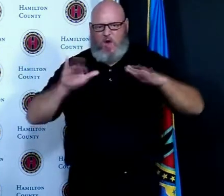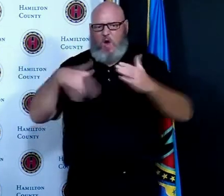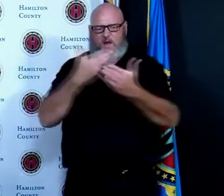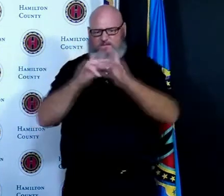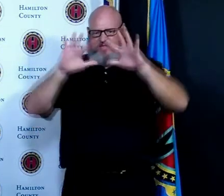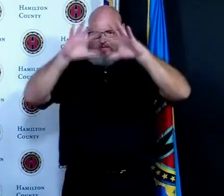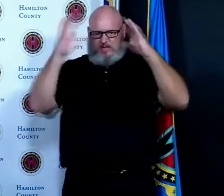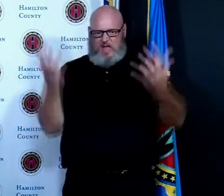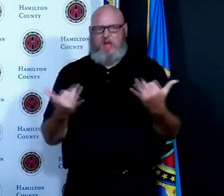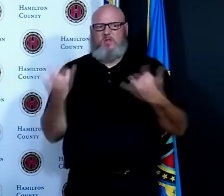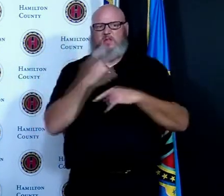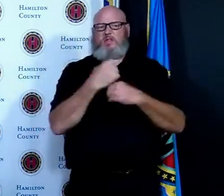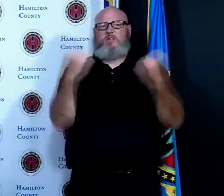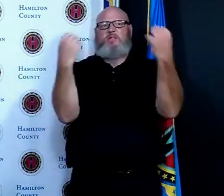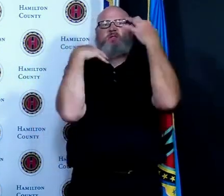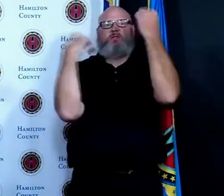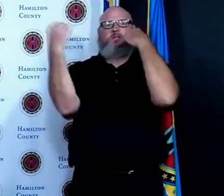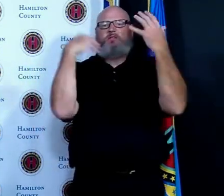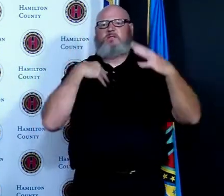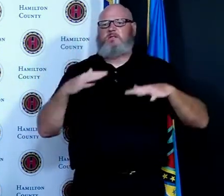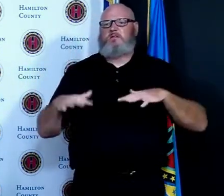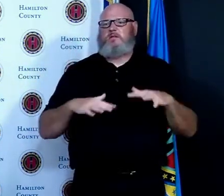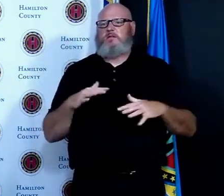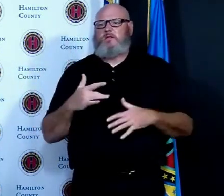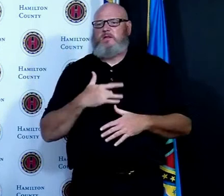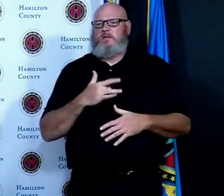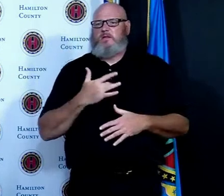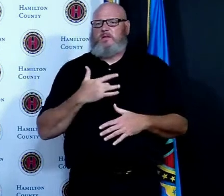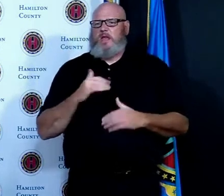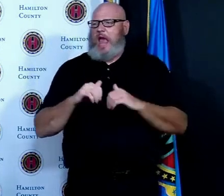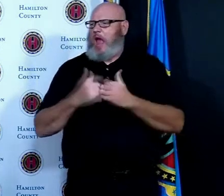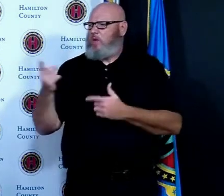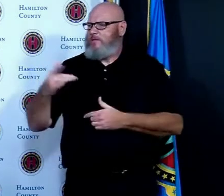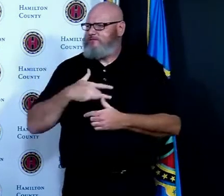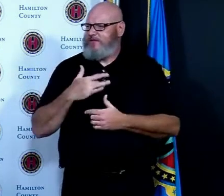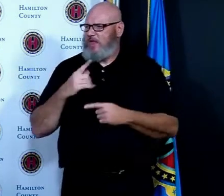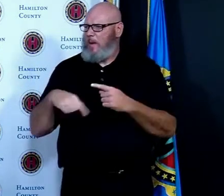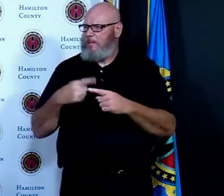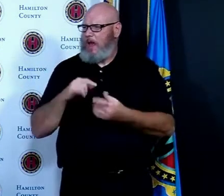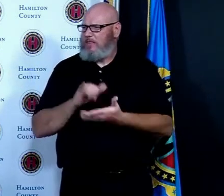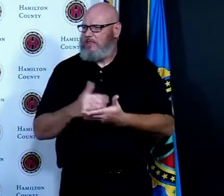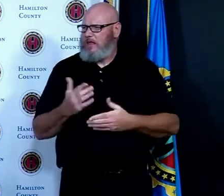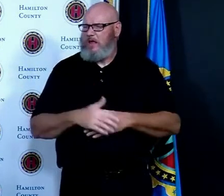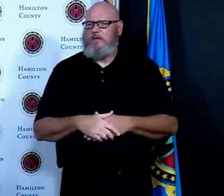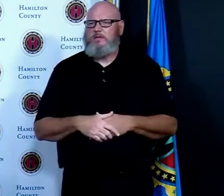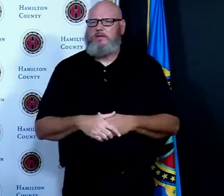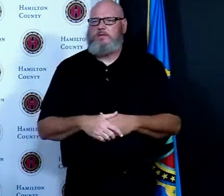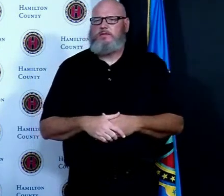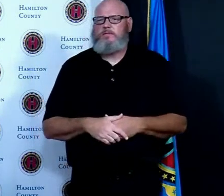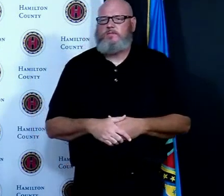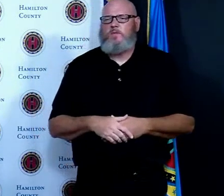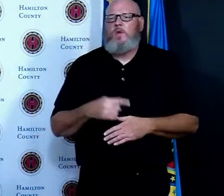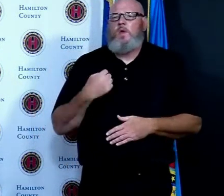I think the point is that we have done a great job in suppressing the spread of this virus